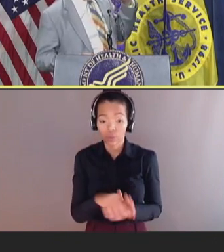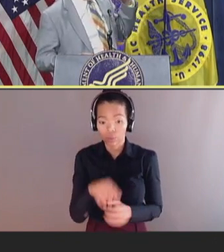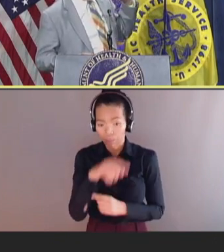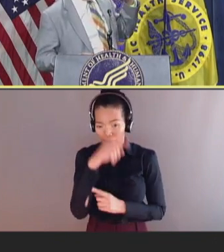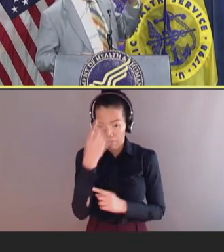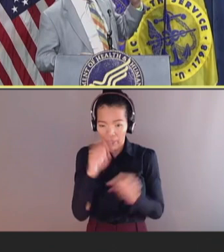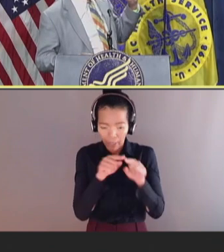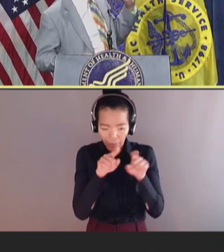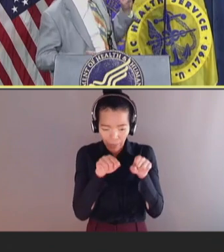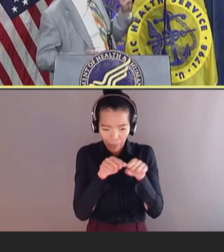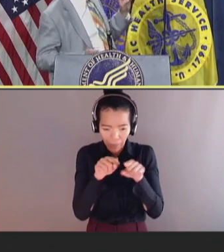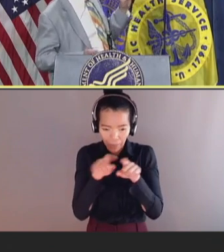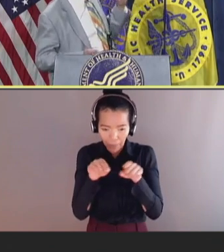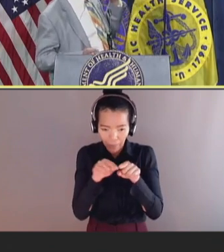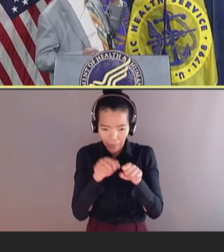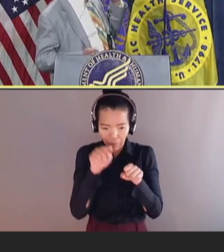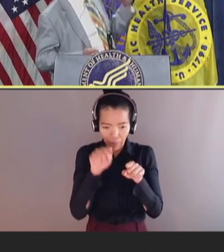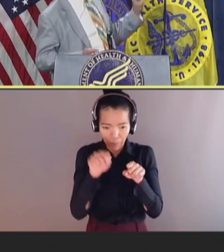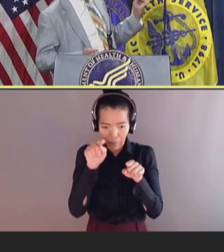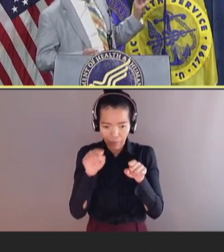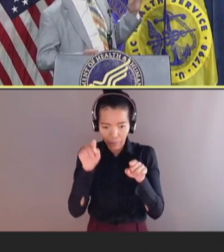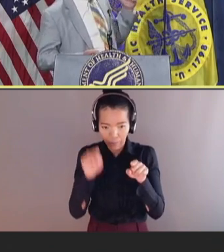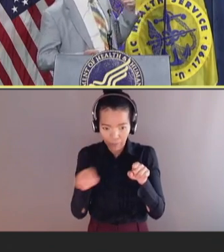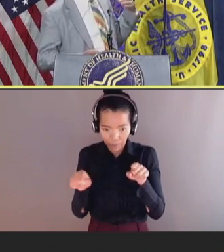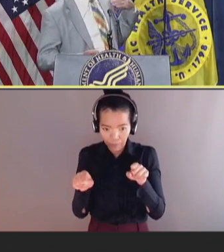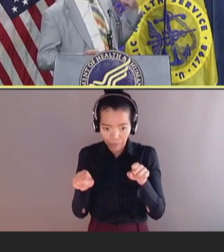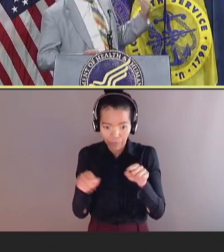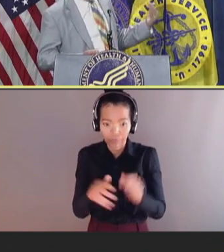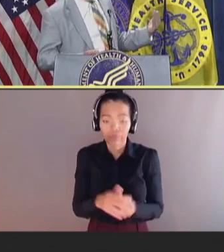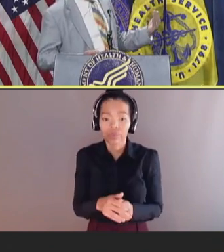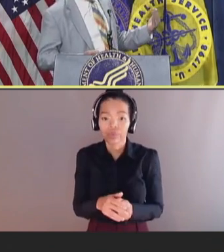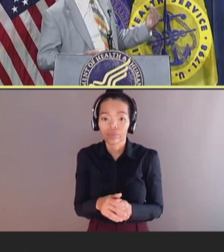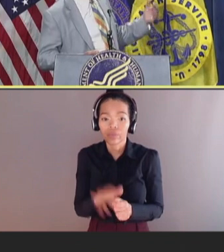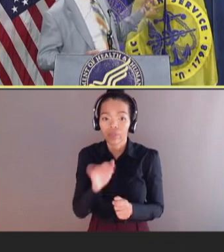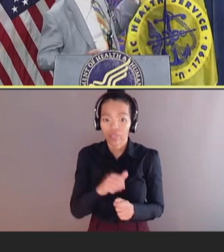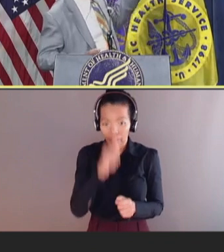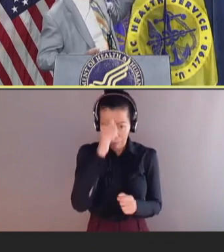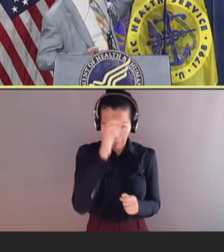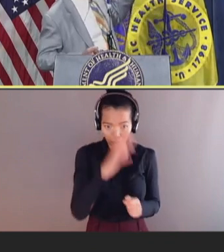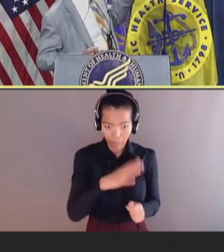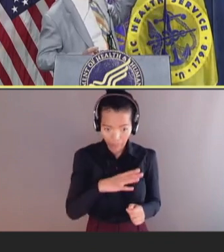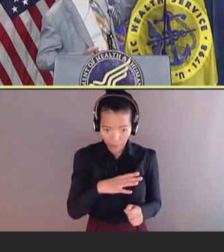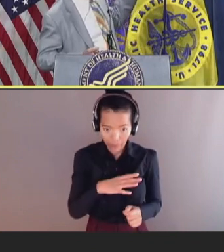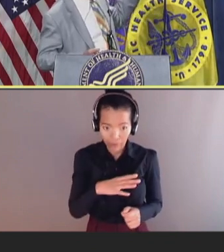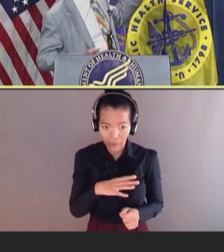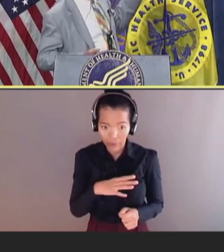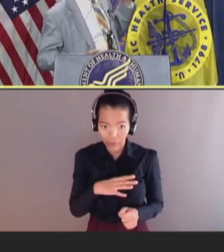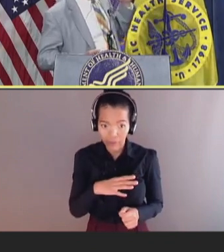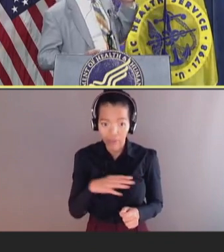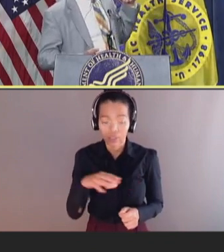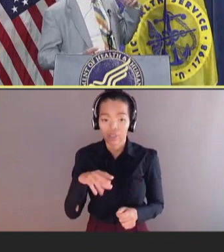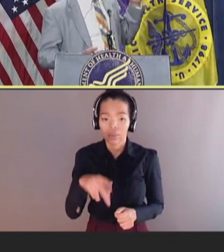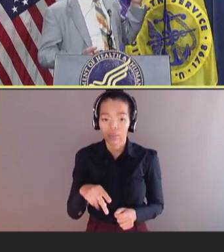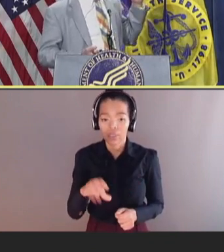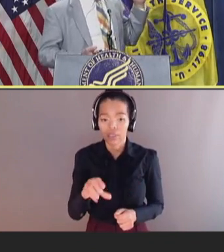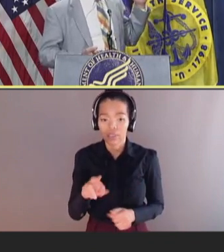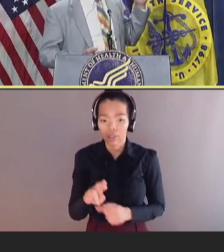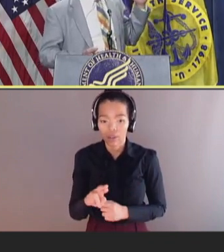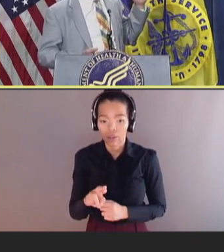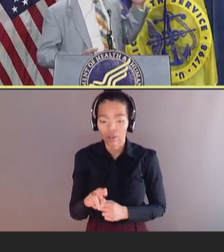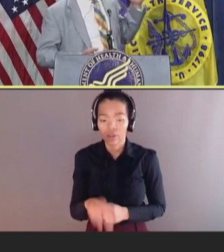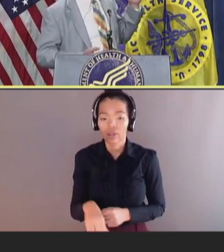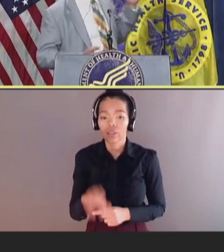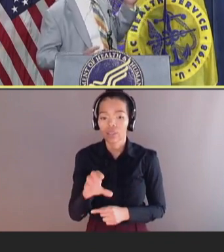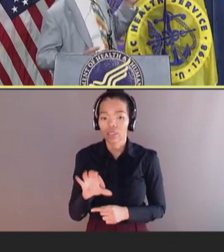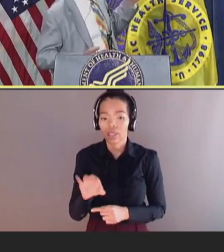lines are men's shedding responses for PCR, CFU and midget time to positivity.